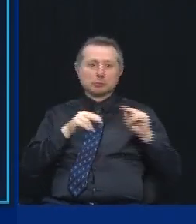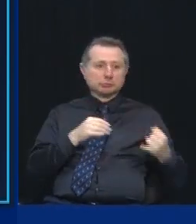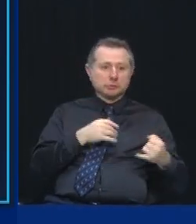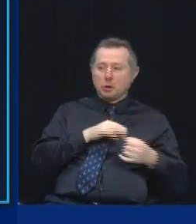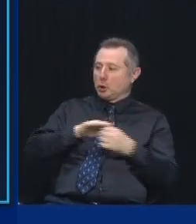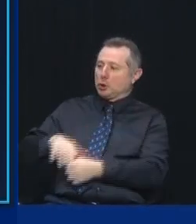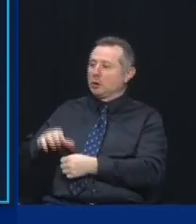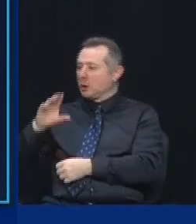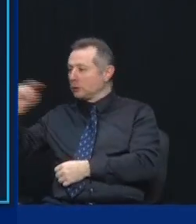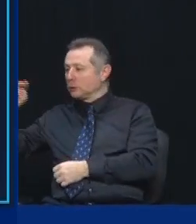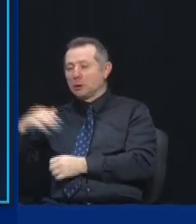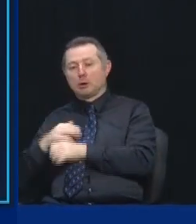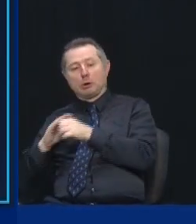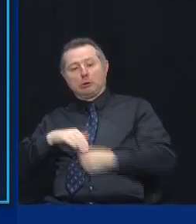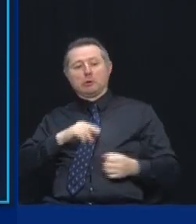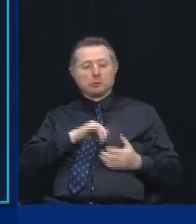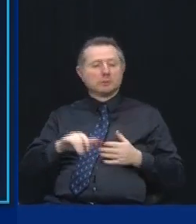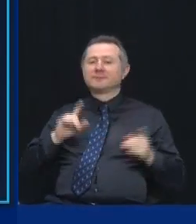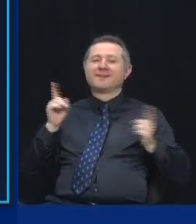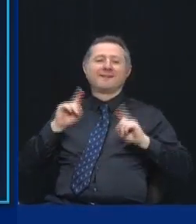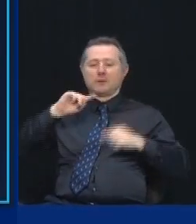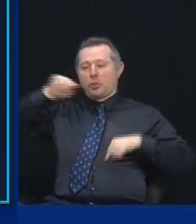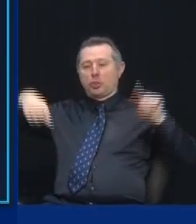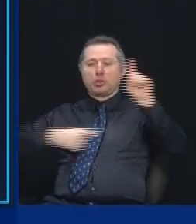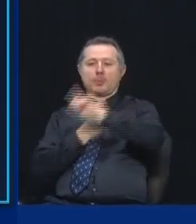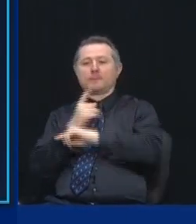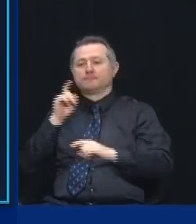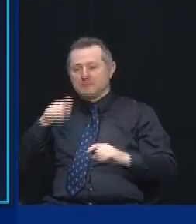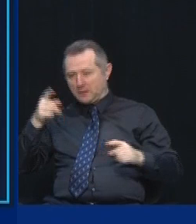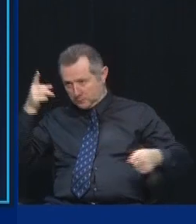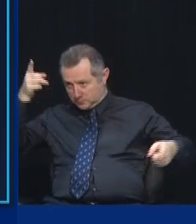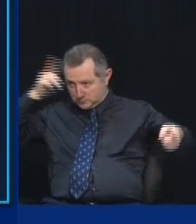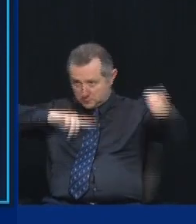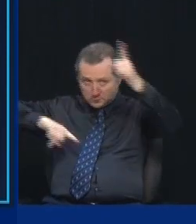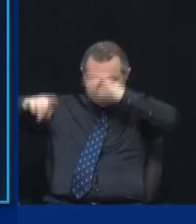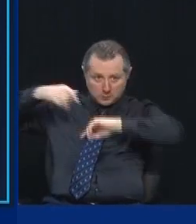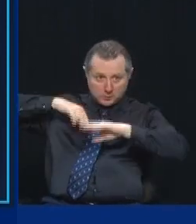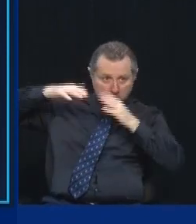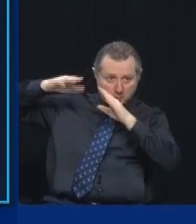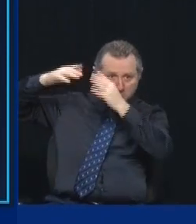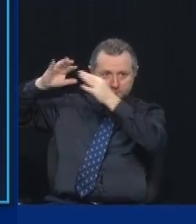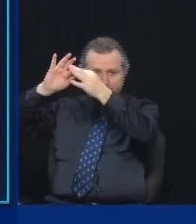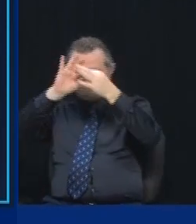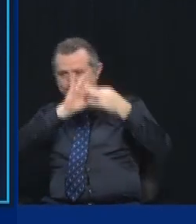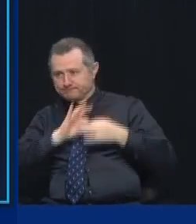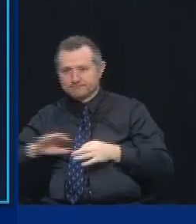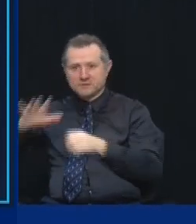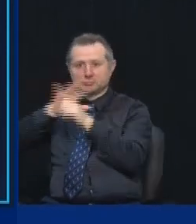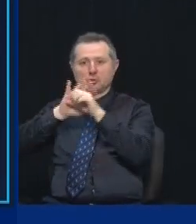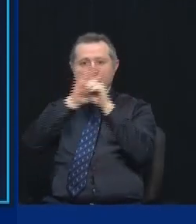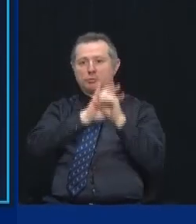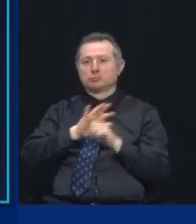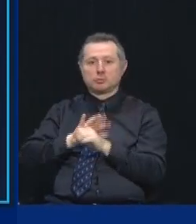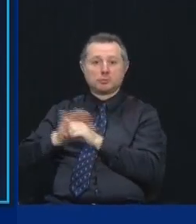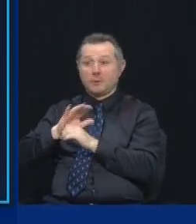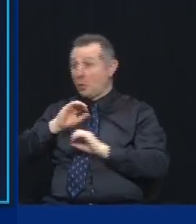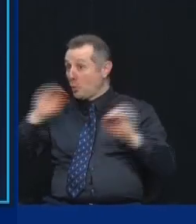COMPETITOR. OR AN ENCUMBRANCE TO NEW JERSEY. OR TO CONNECTICUT.